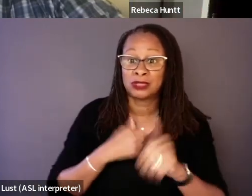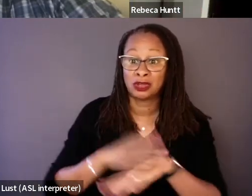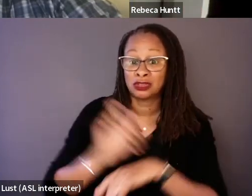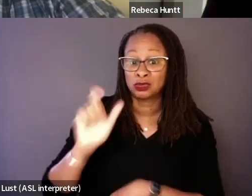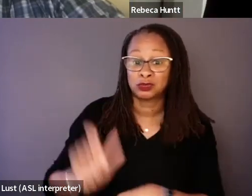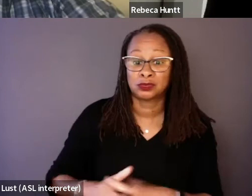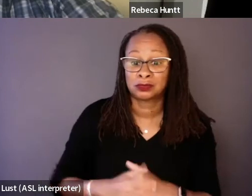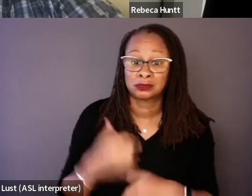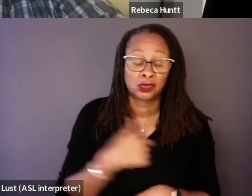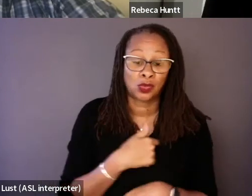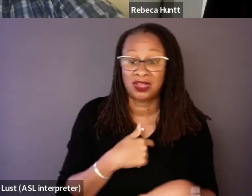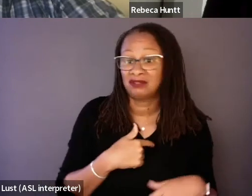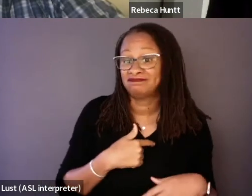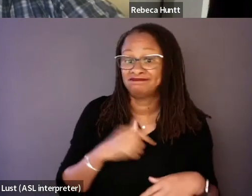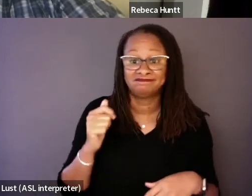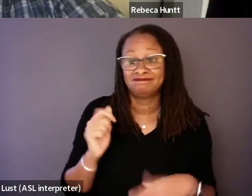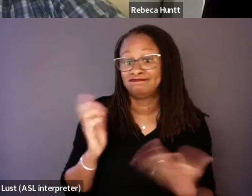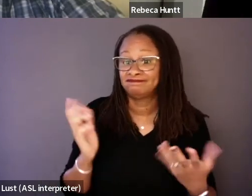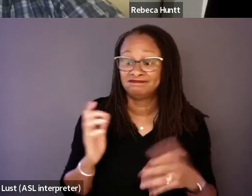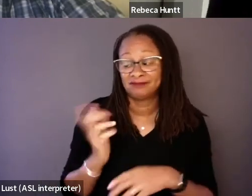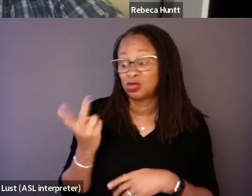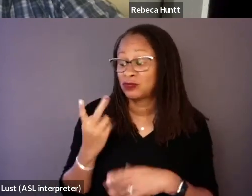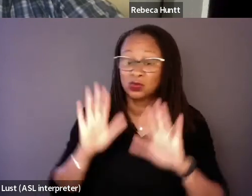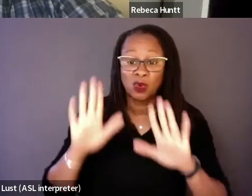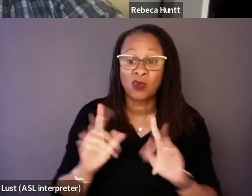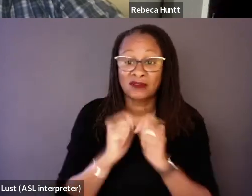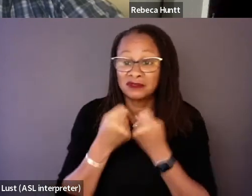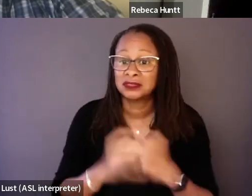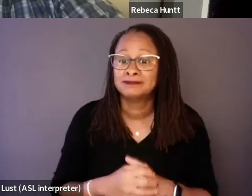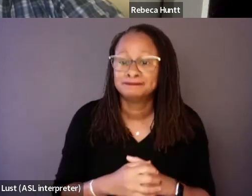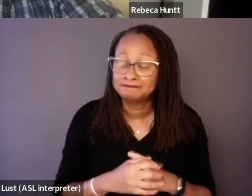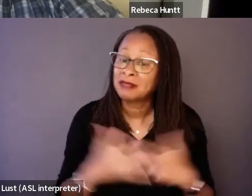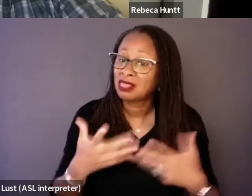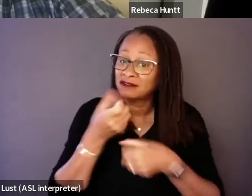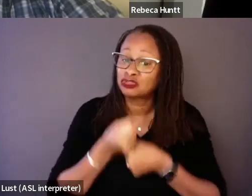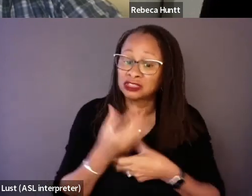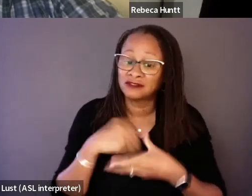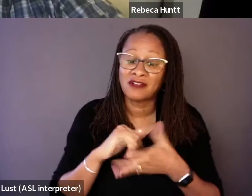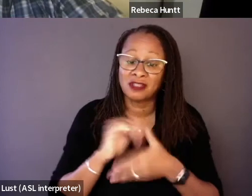just made a great team. There was a lot of trust there and we were able to do it.